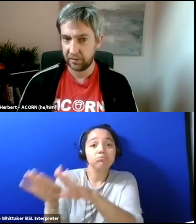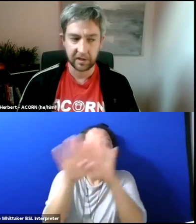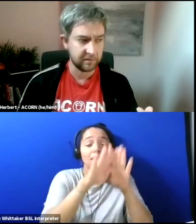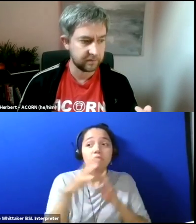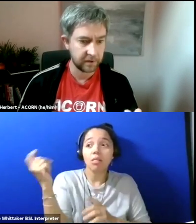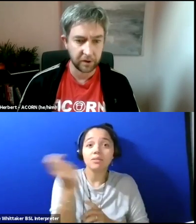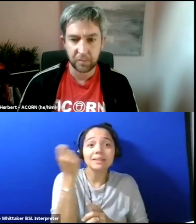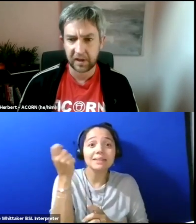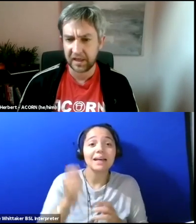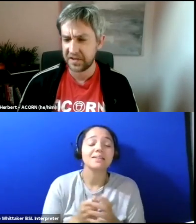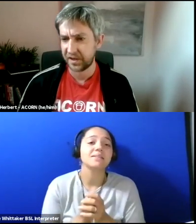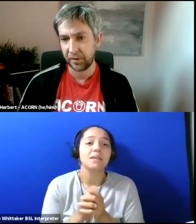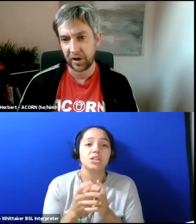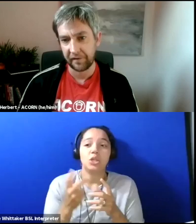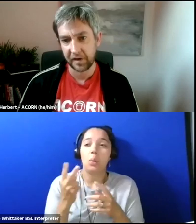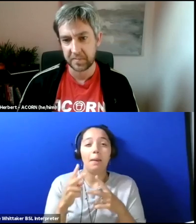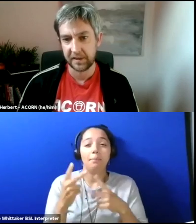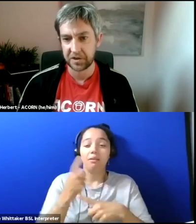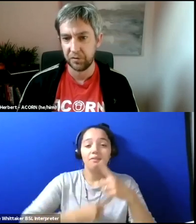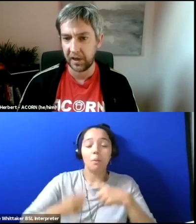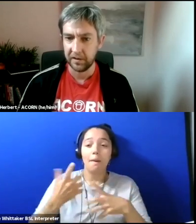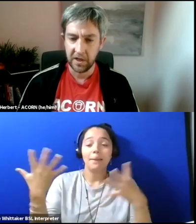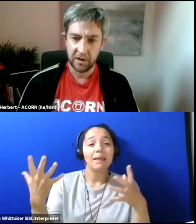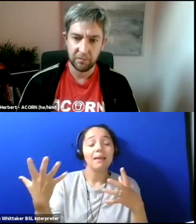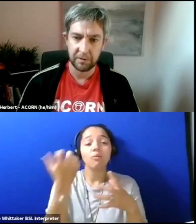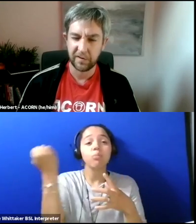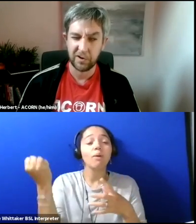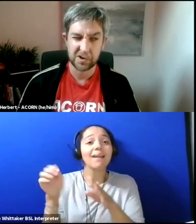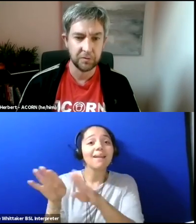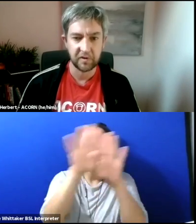A couple of years ago, we got our first big national win where we forced a